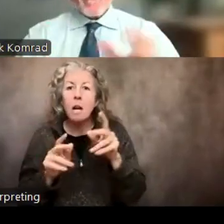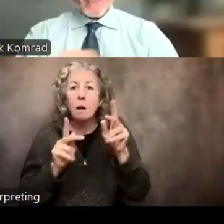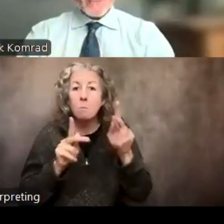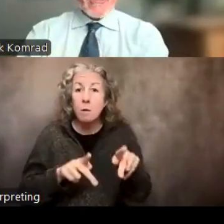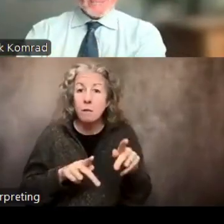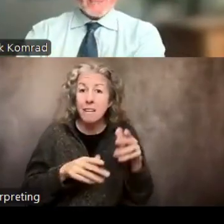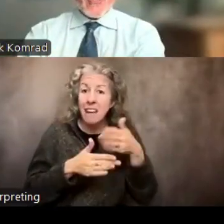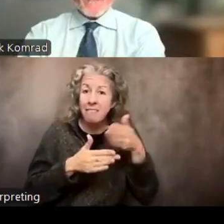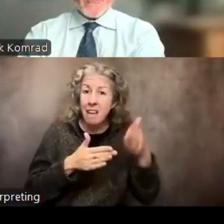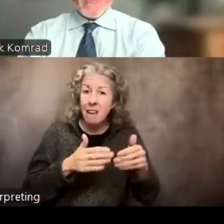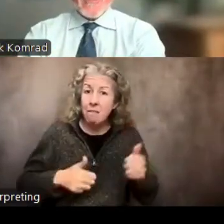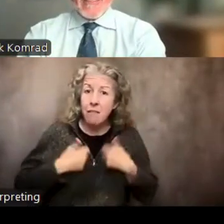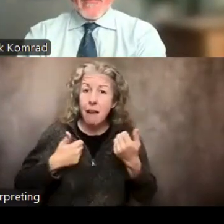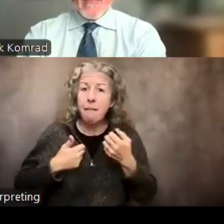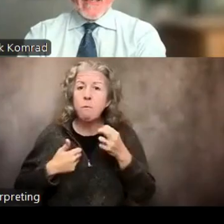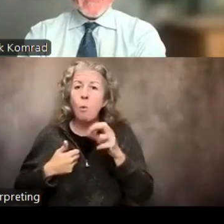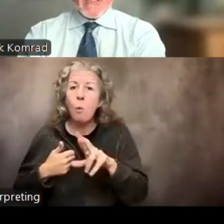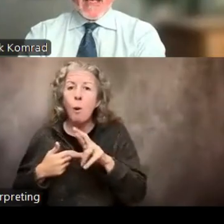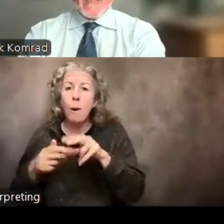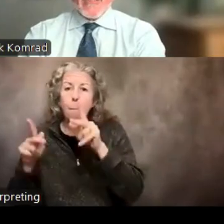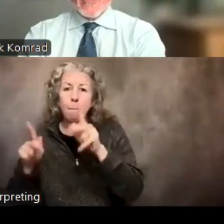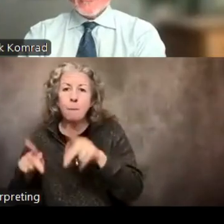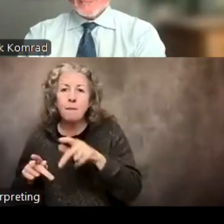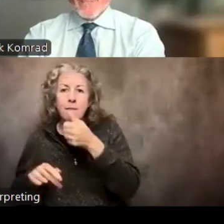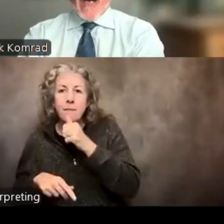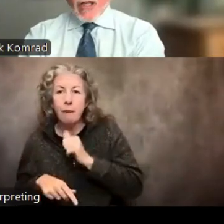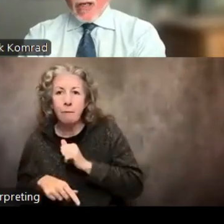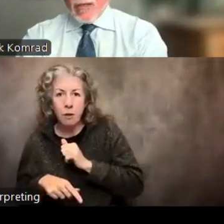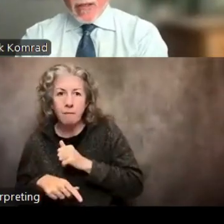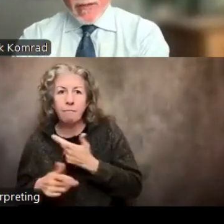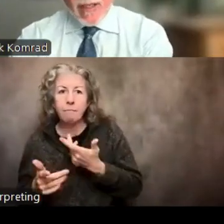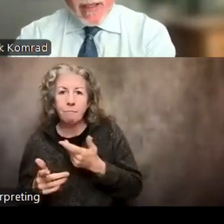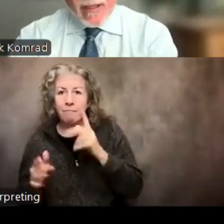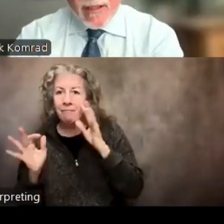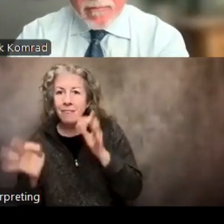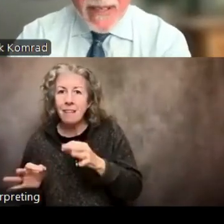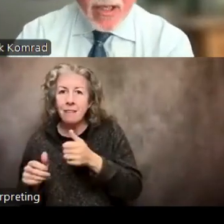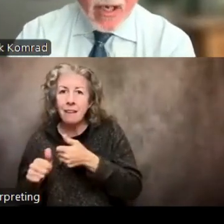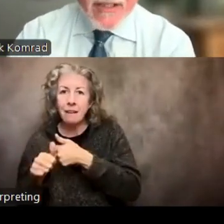person is suffering. And they decided to follow the Benelux